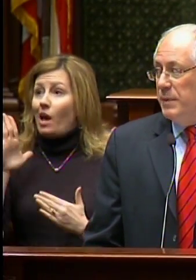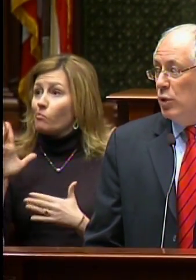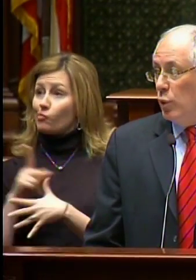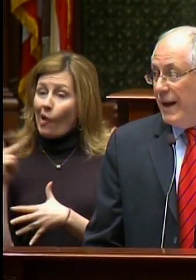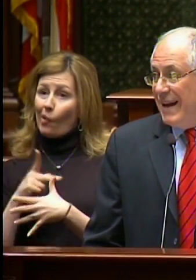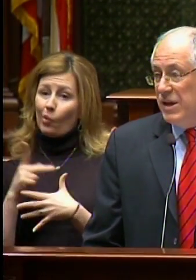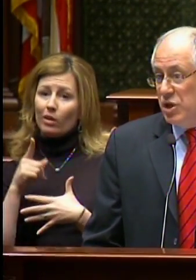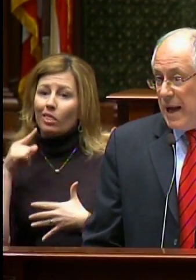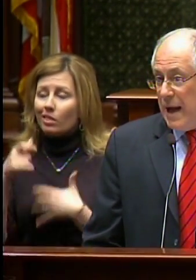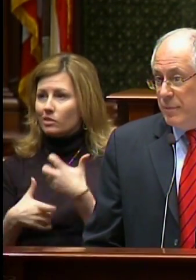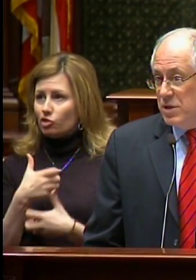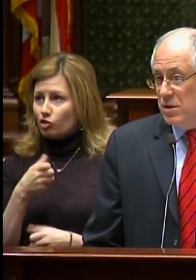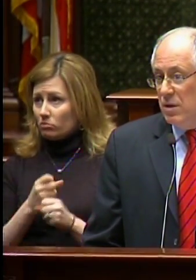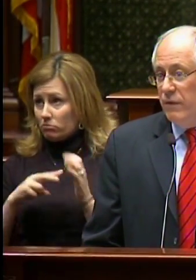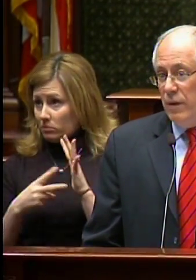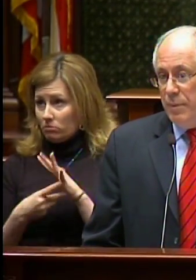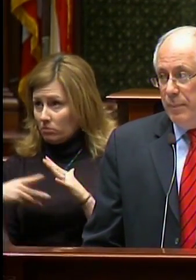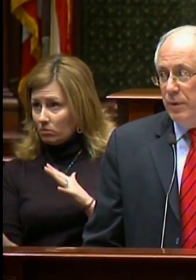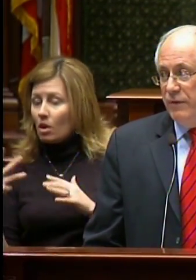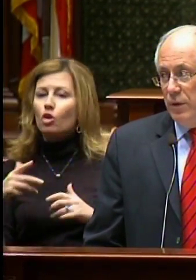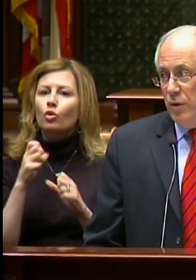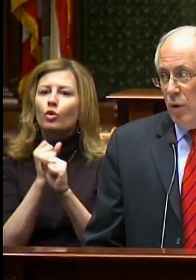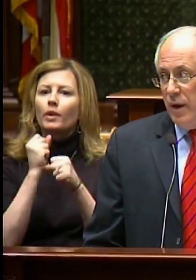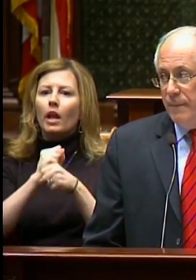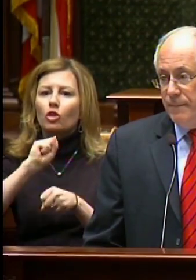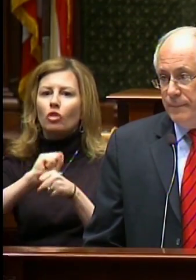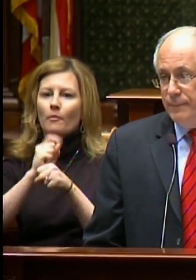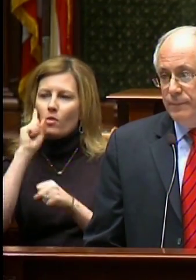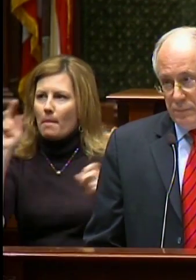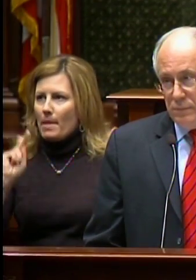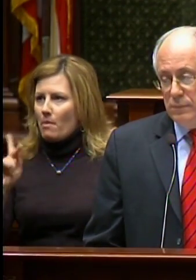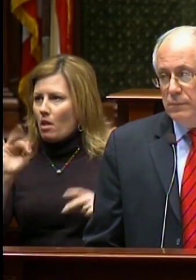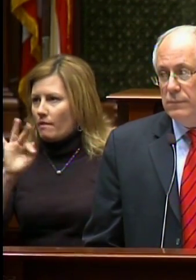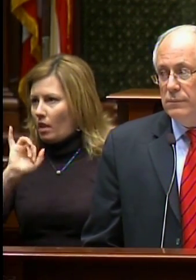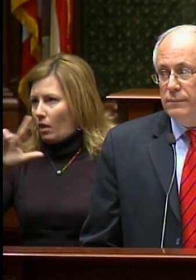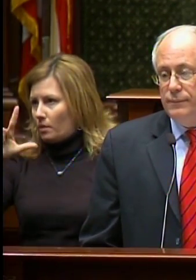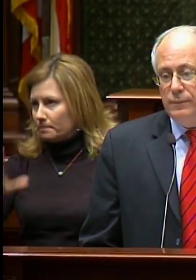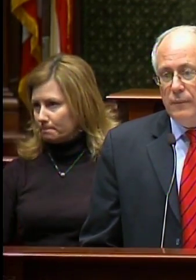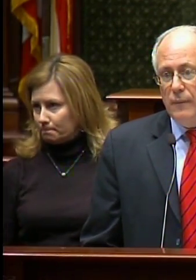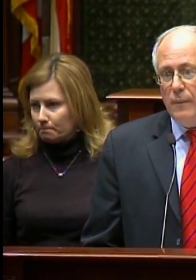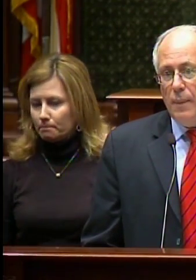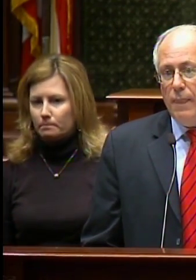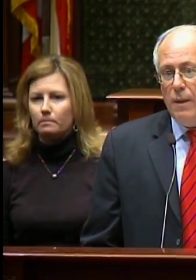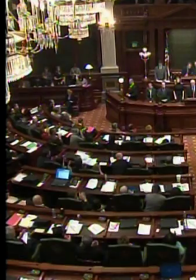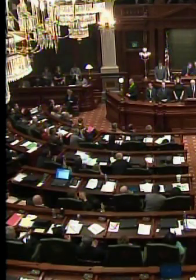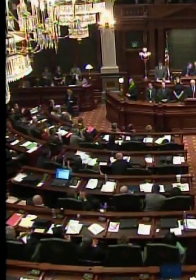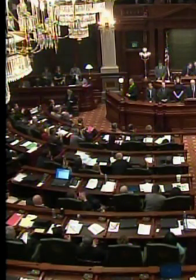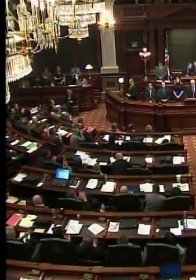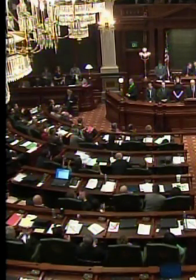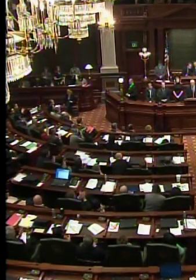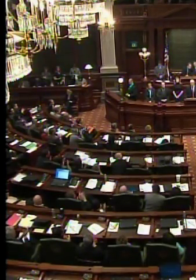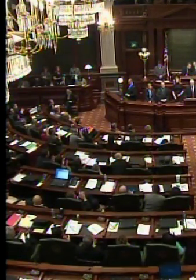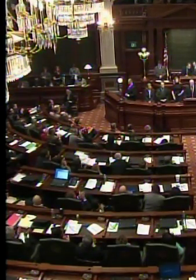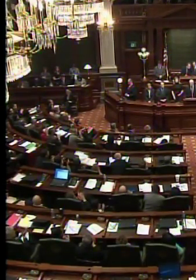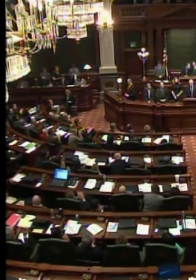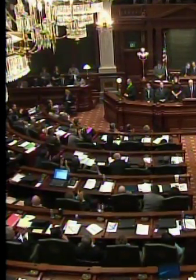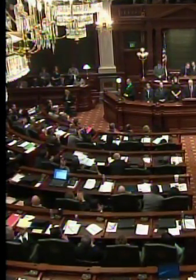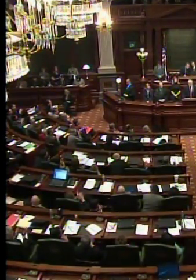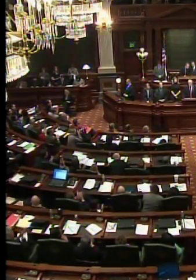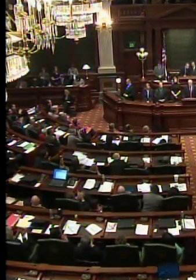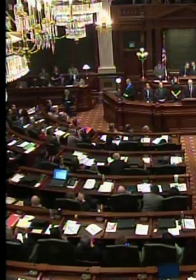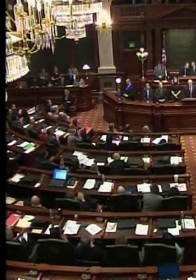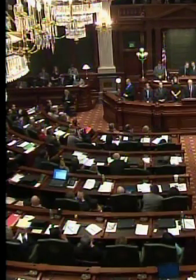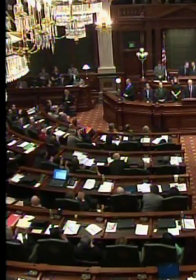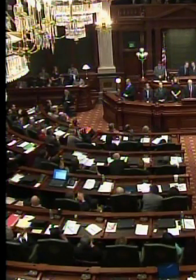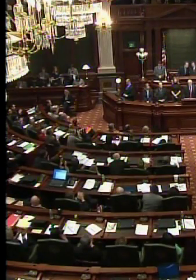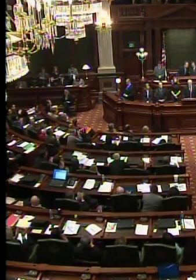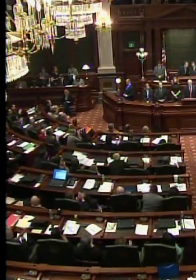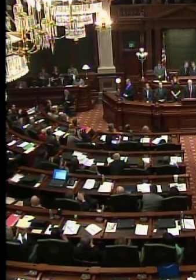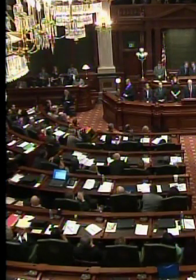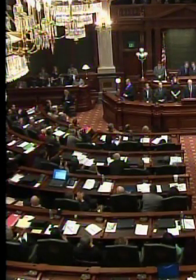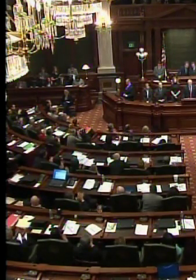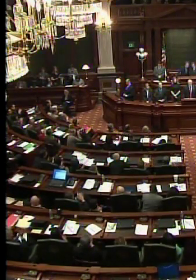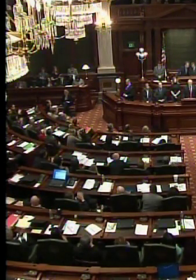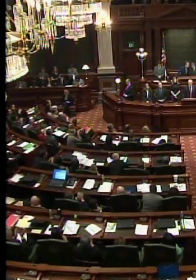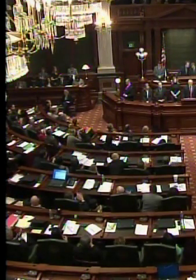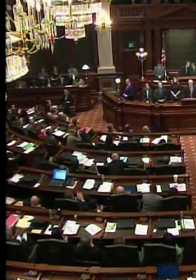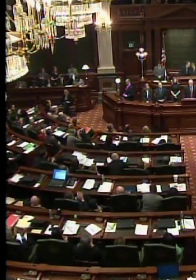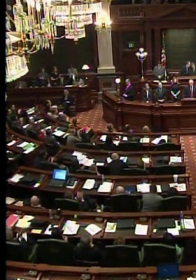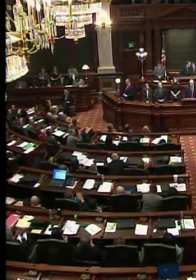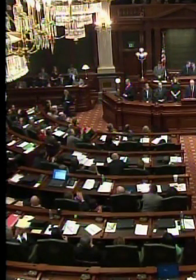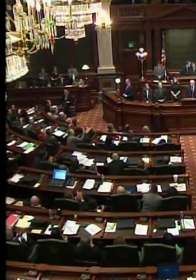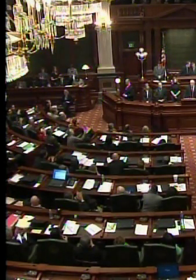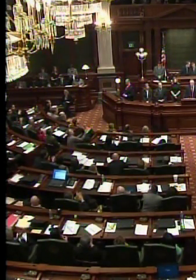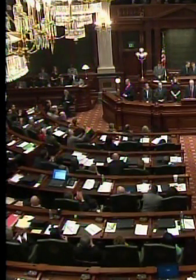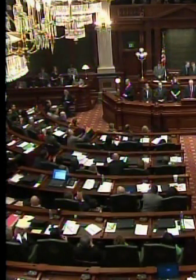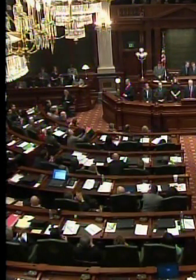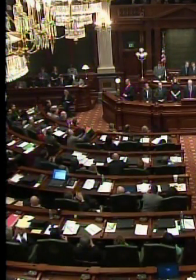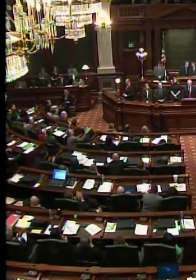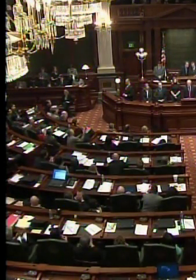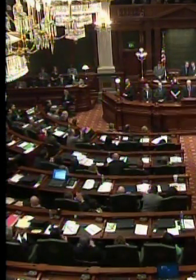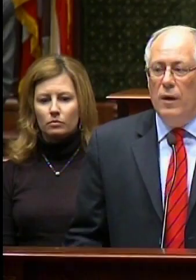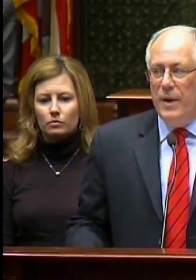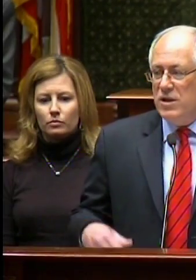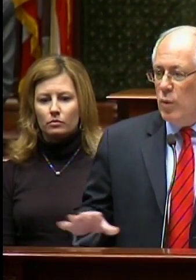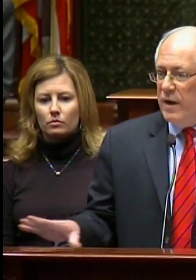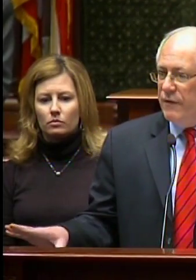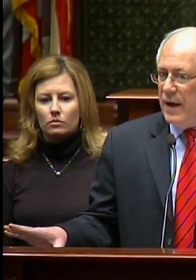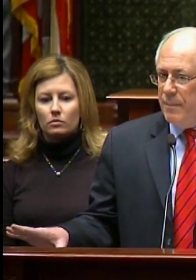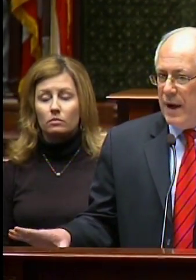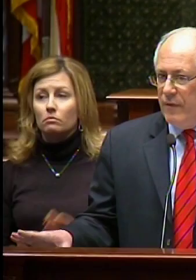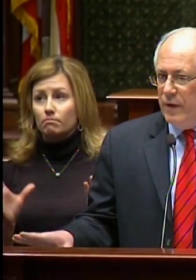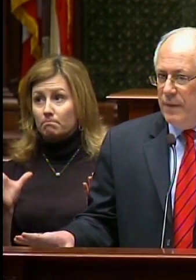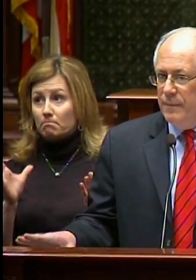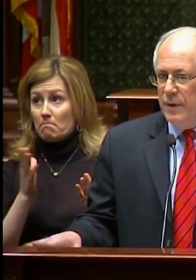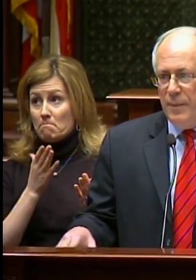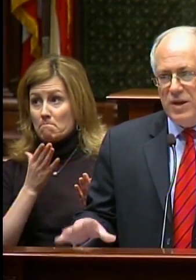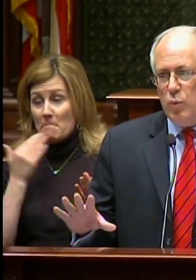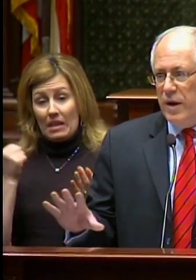be creating jobs for the people of Illinois. The best way to fight poverty, the best way